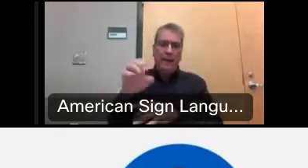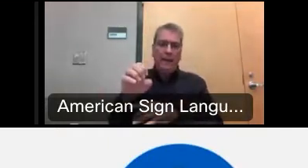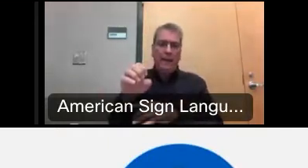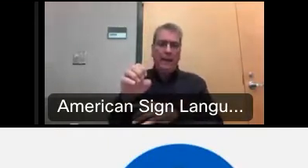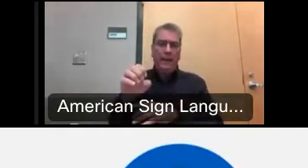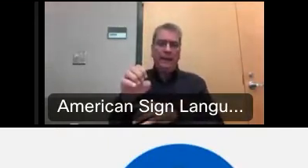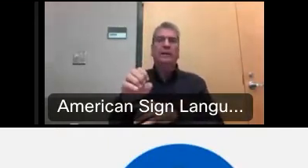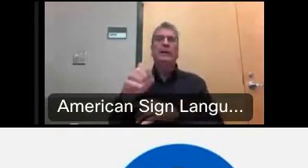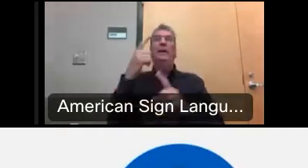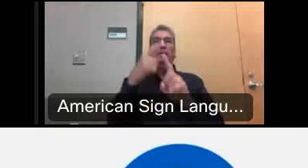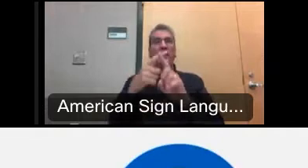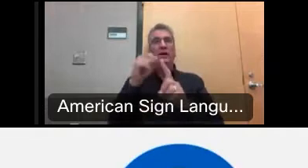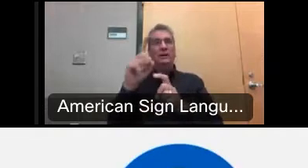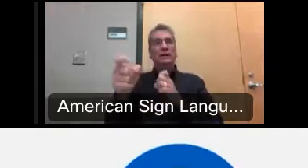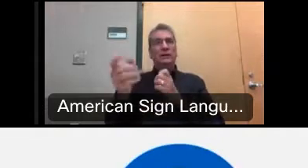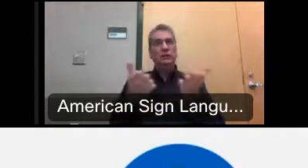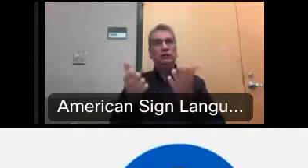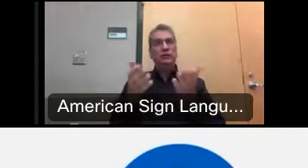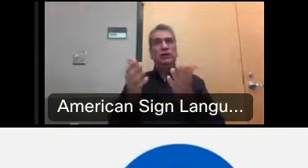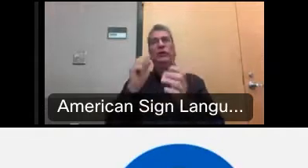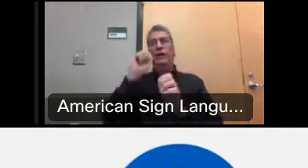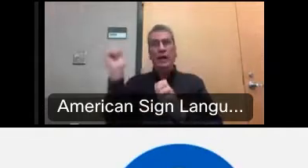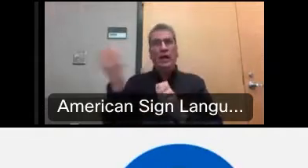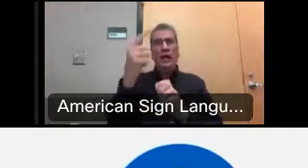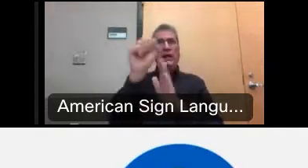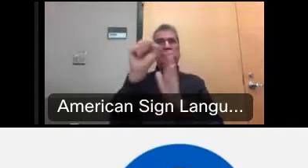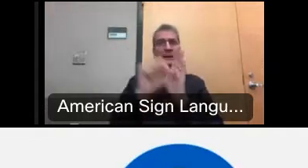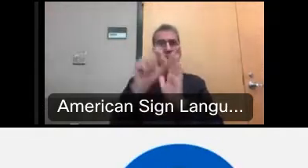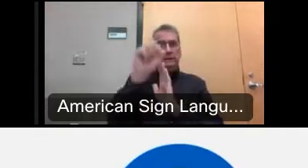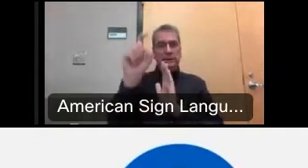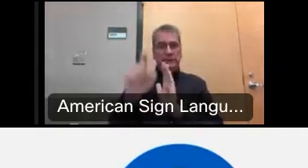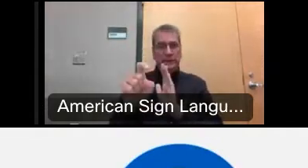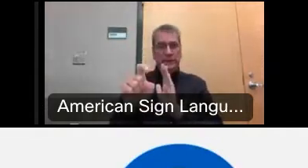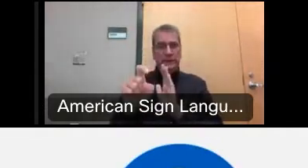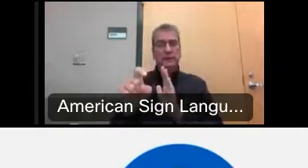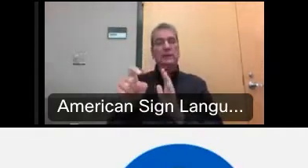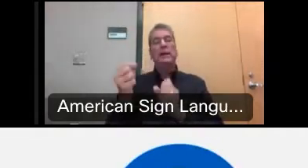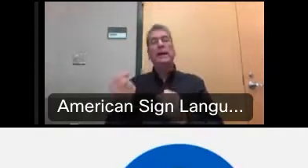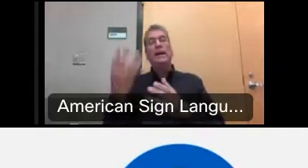of the state of Texas.